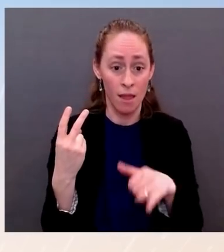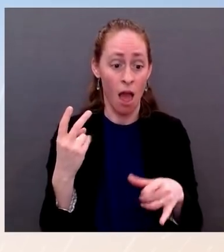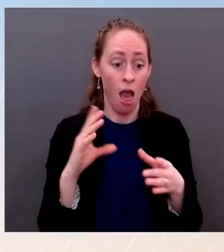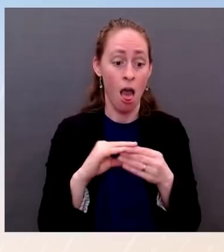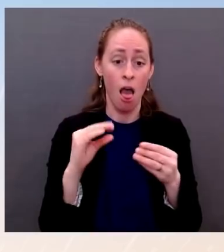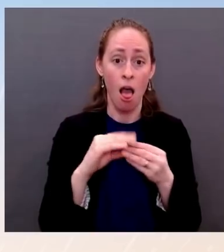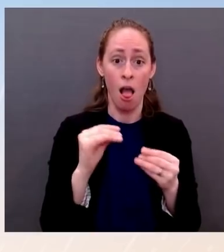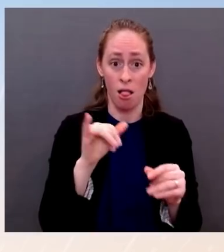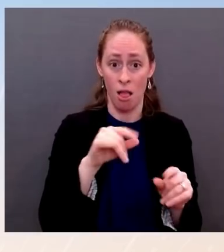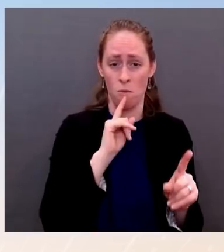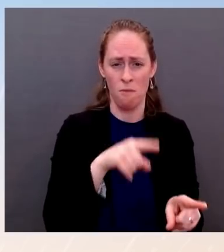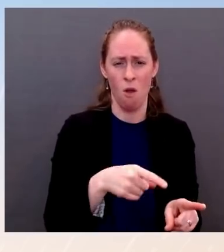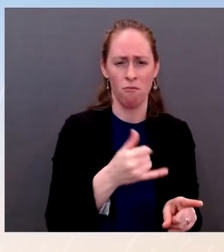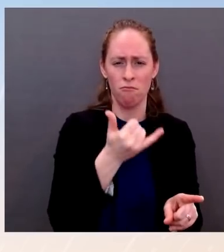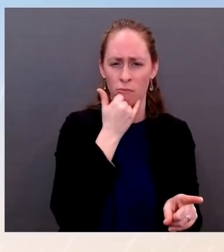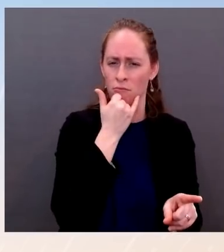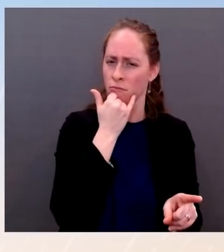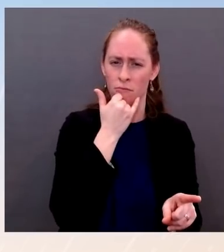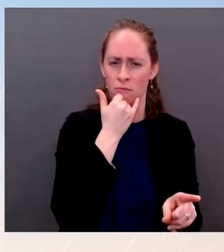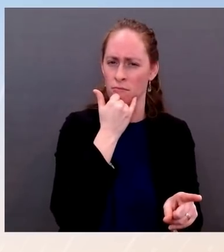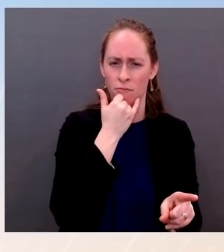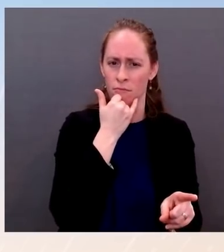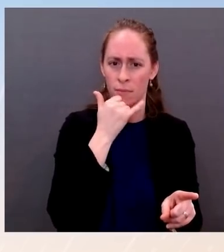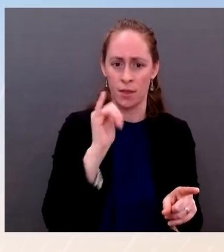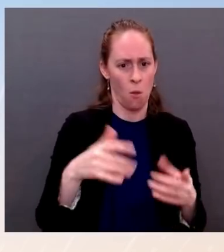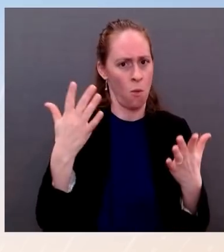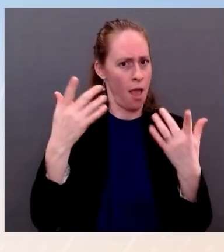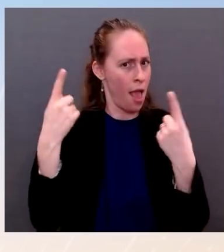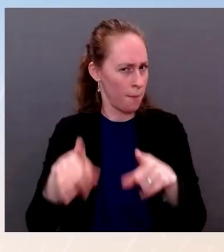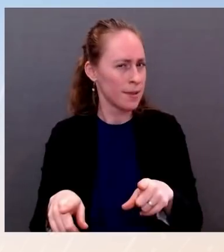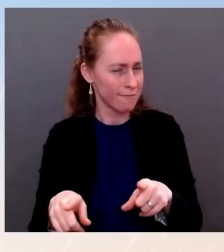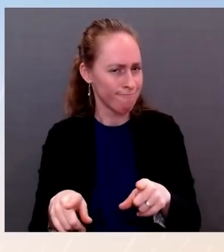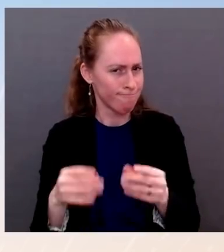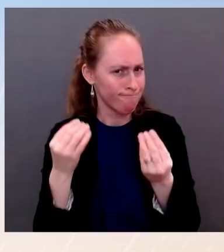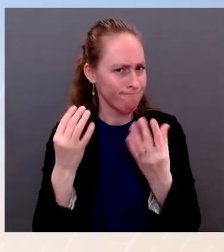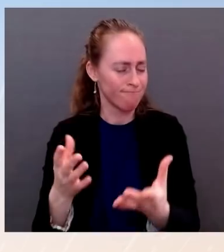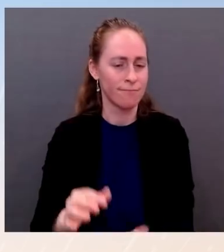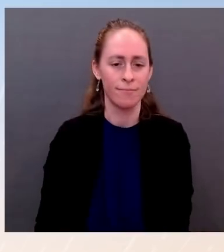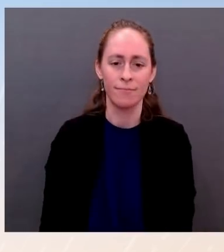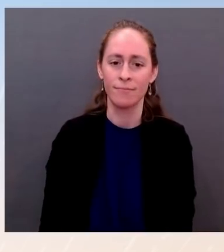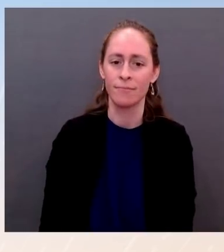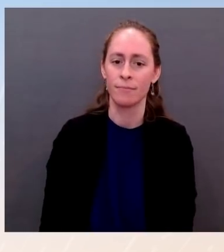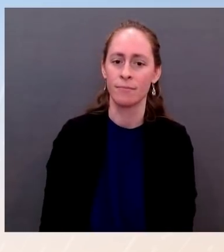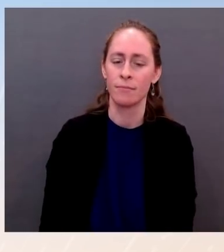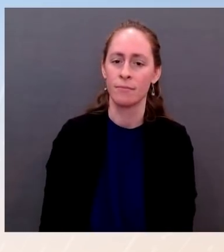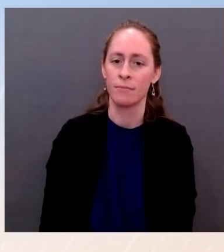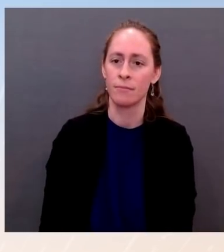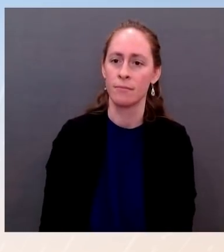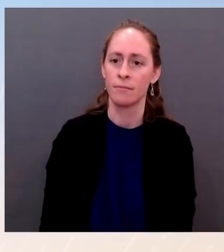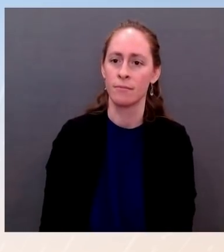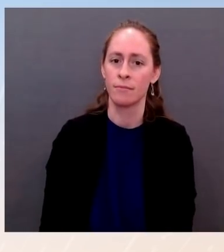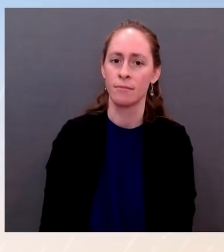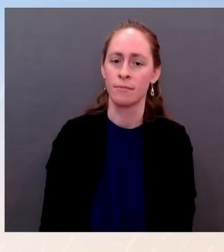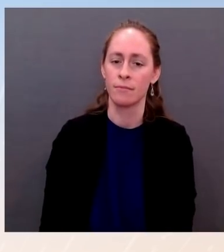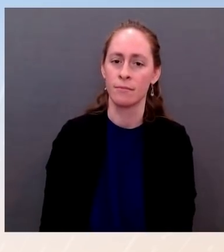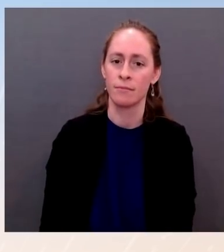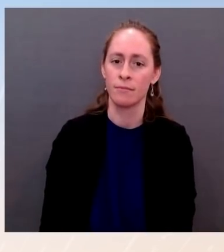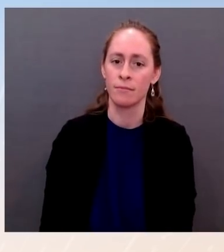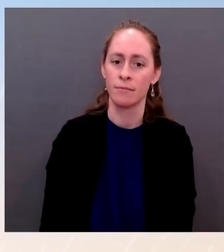The Press: A question on inflation, since this is the first time we've -- Ms. Psaki: Sure. The Press: -- had a briefing since those numbers came out. The President has said the administration is going to continue to be all on deck